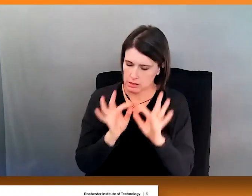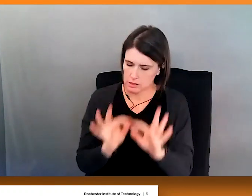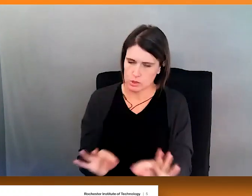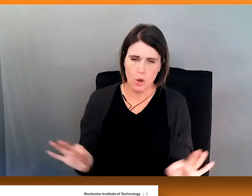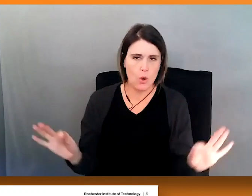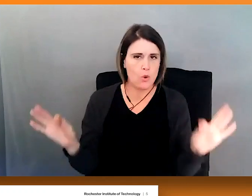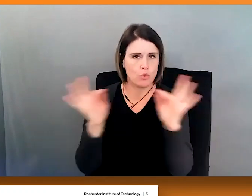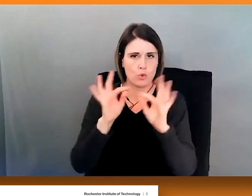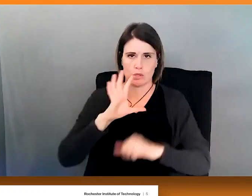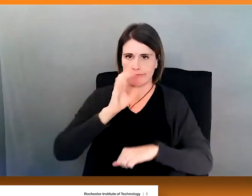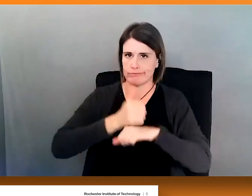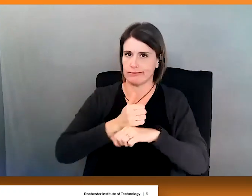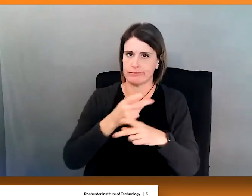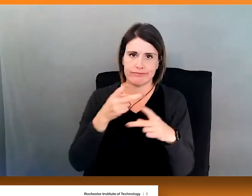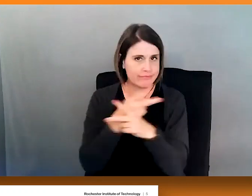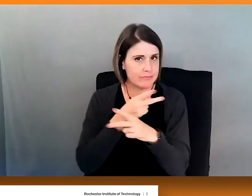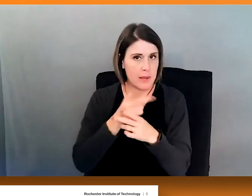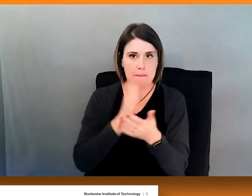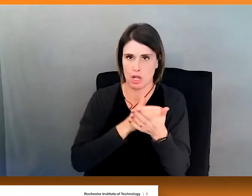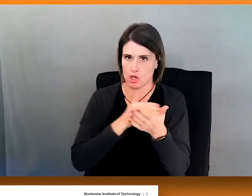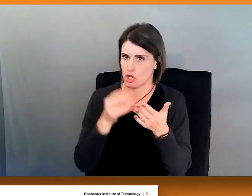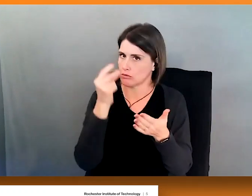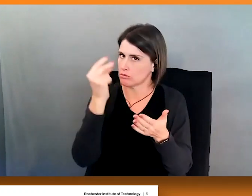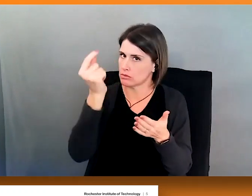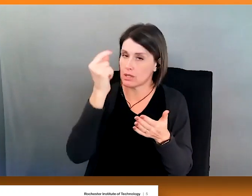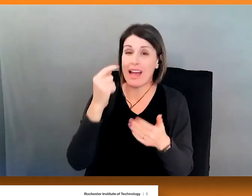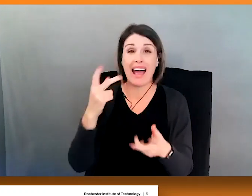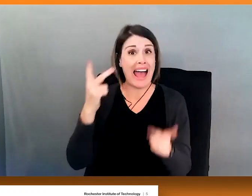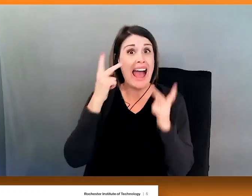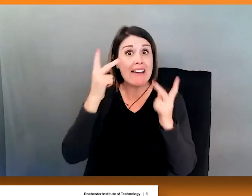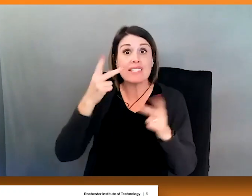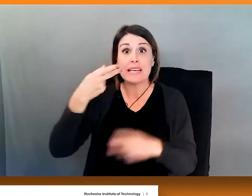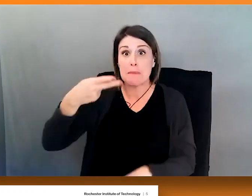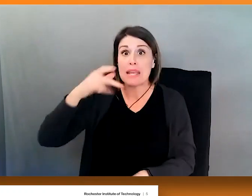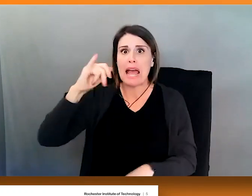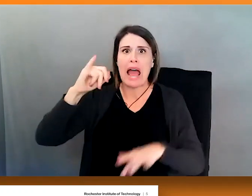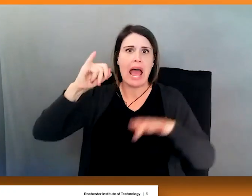I have seen PIs write their whole proposal,